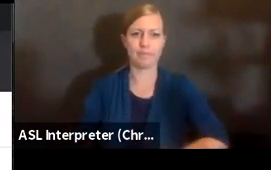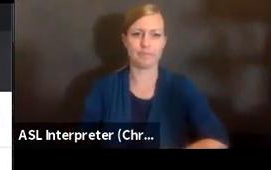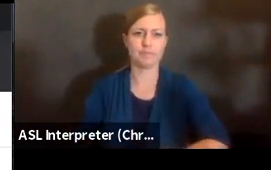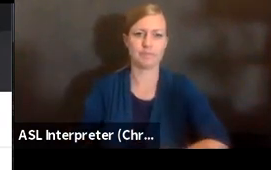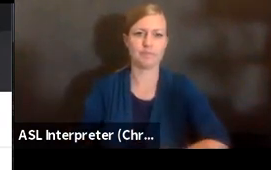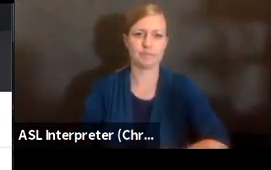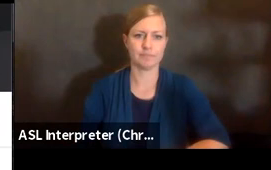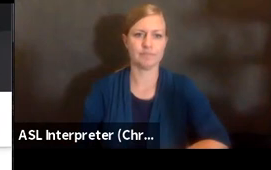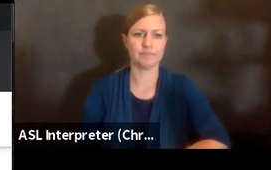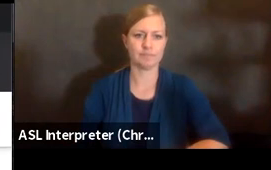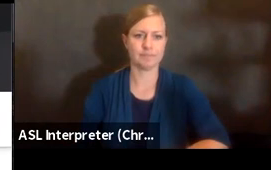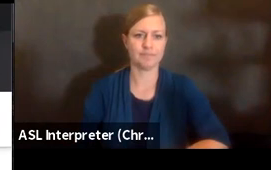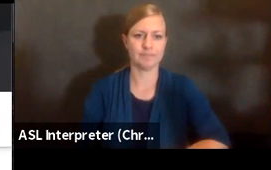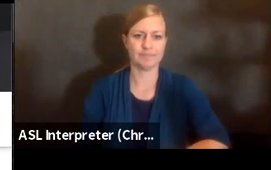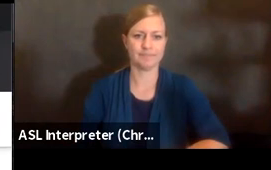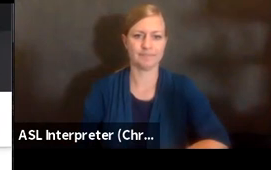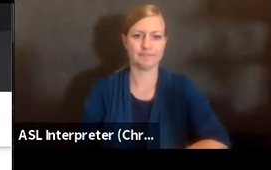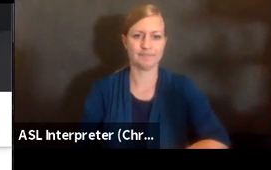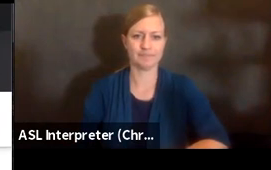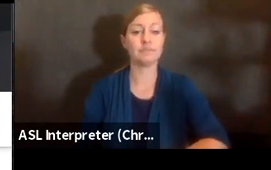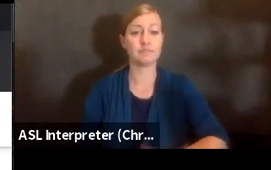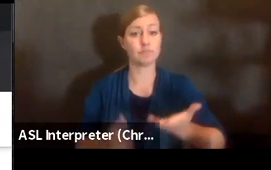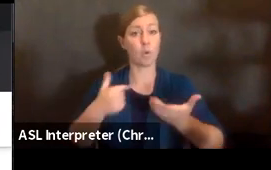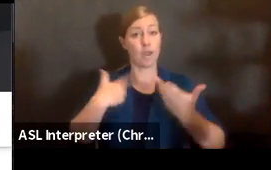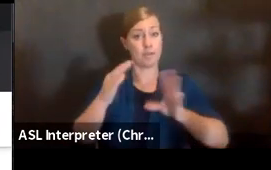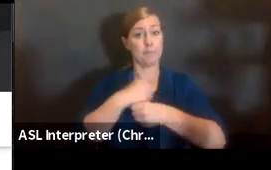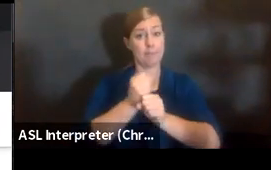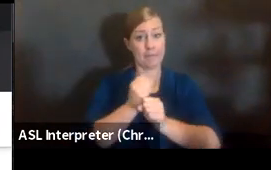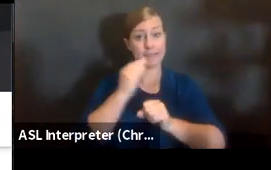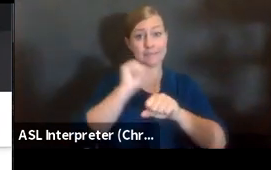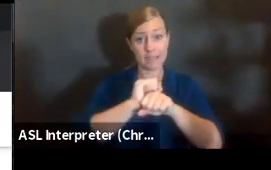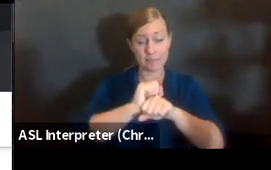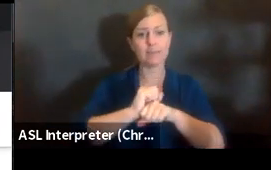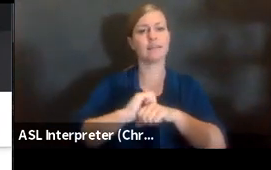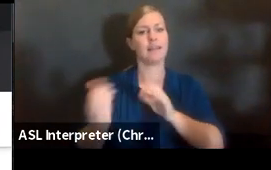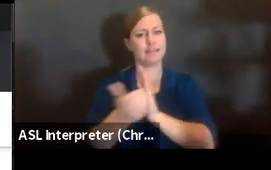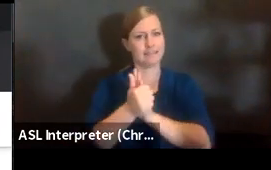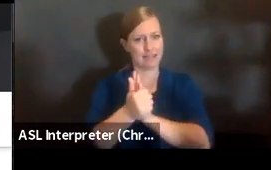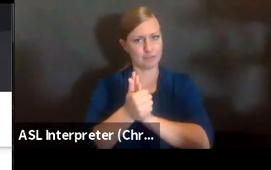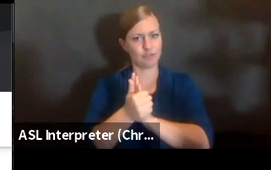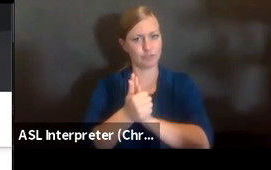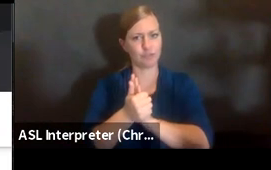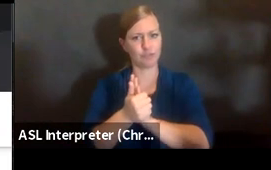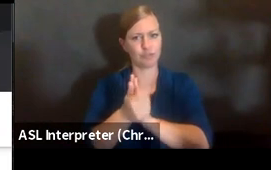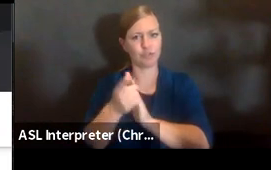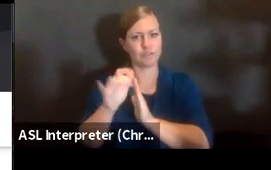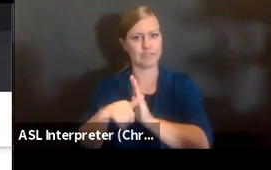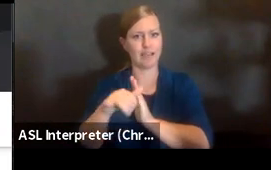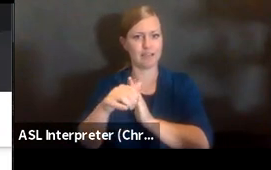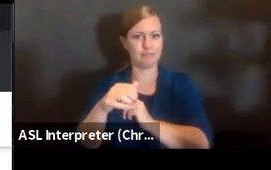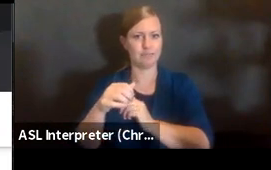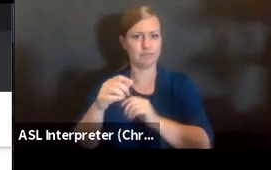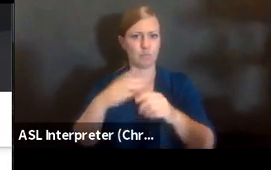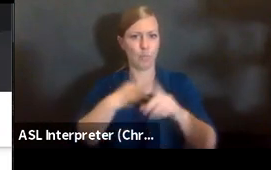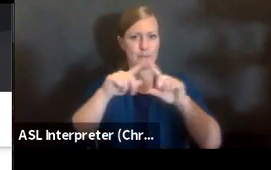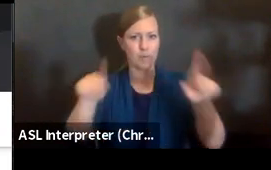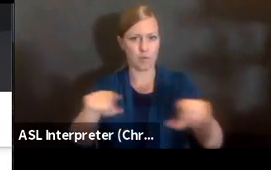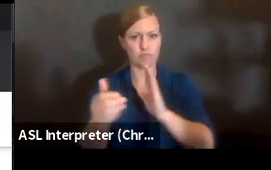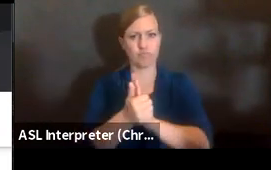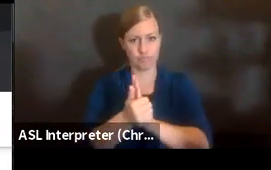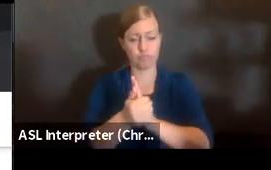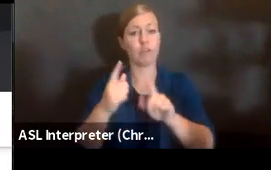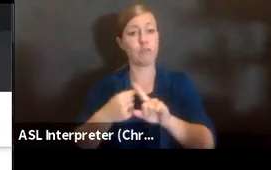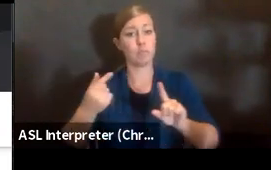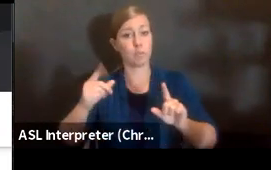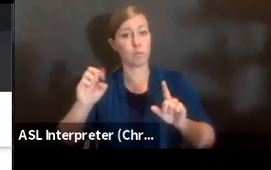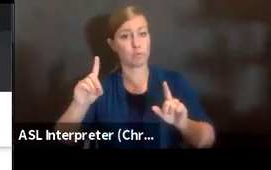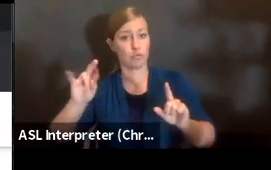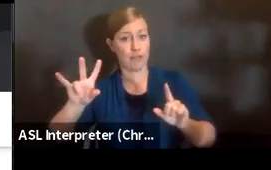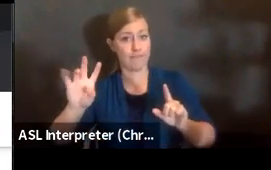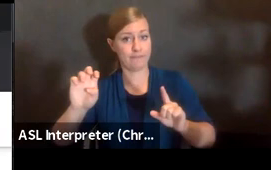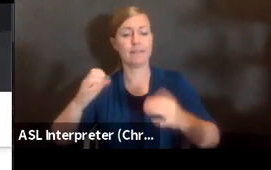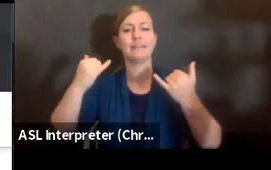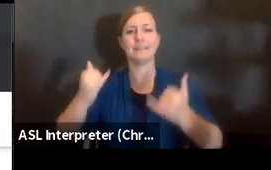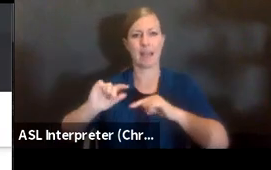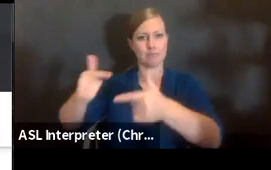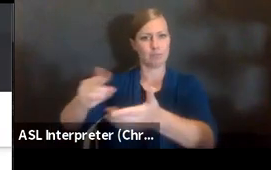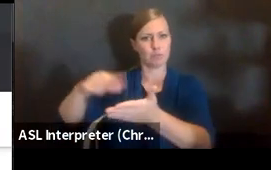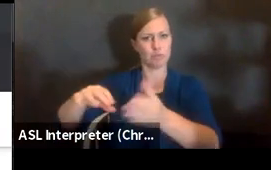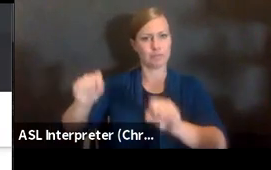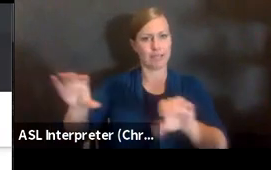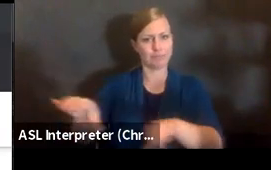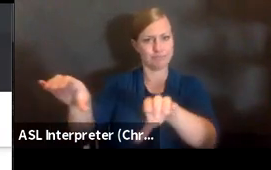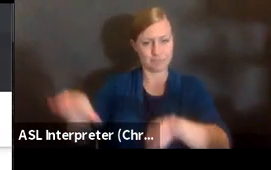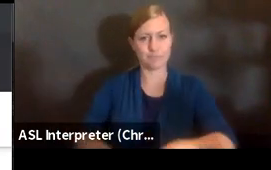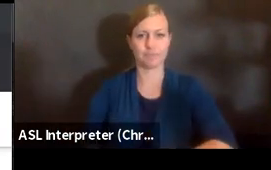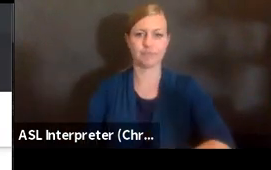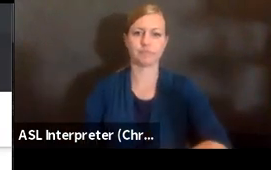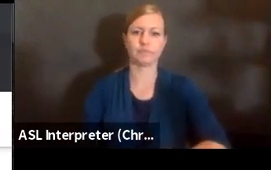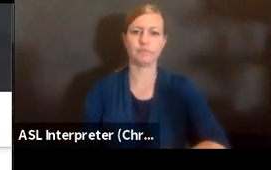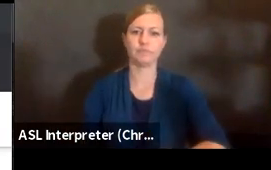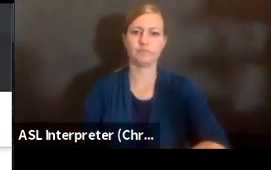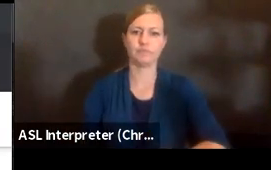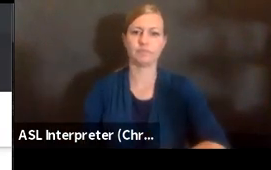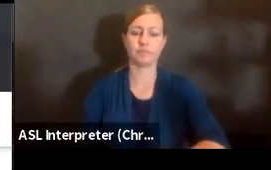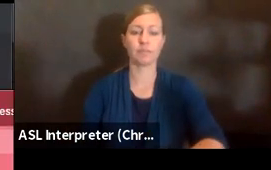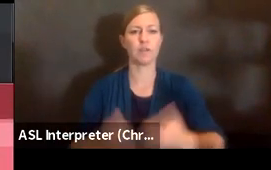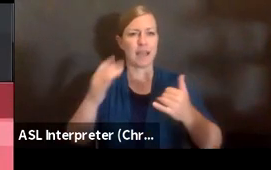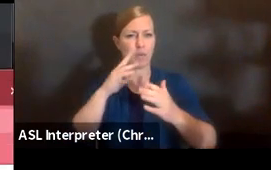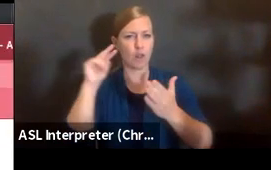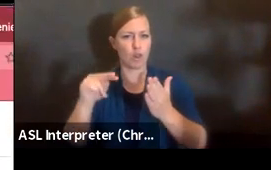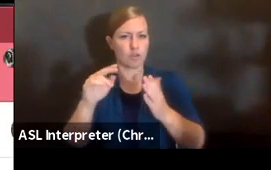Katherine Livick - ESD 112: So I have created the assignment, I have attached this as an attachment from my Google Drive and now my students can do it. So I'm going to take a look at how this looks for one of my students as well. Here's Janice and her. Whoops.